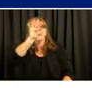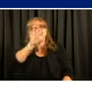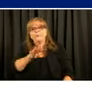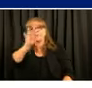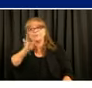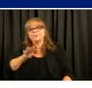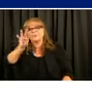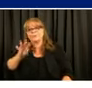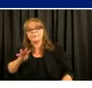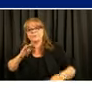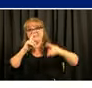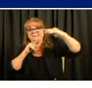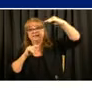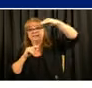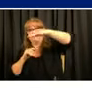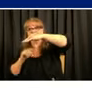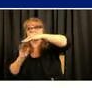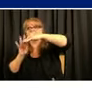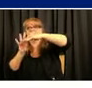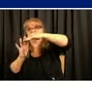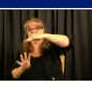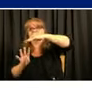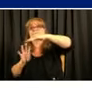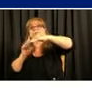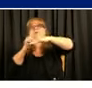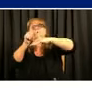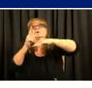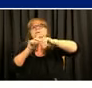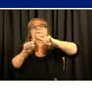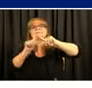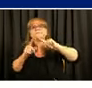lines represent different fits of the model based on different levels of social distancing